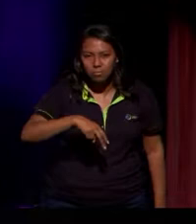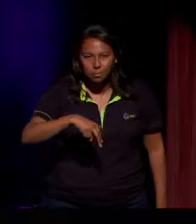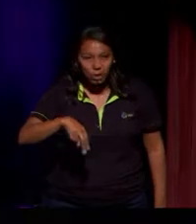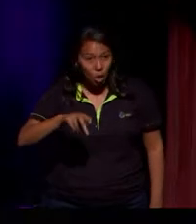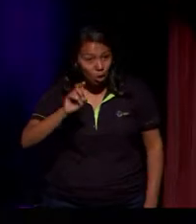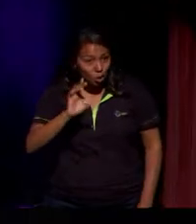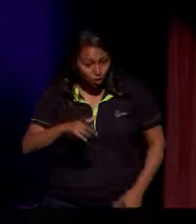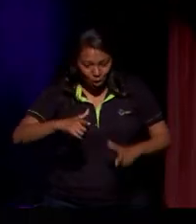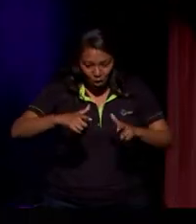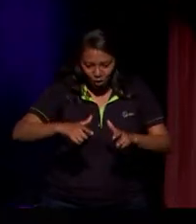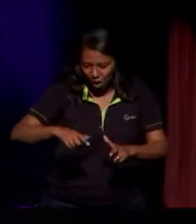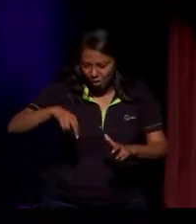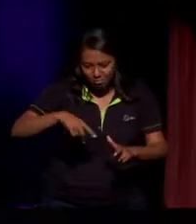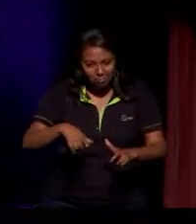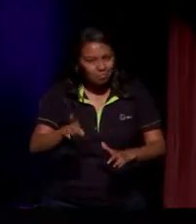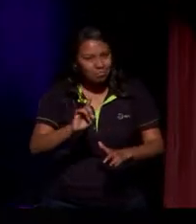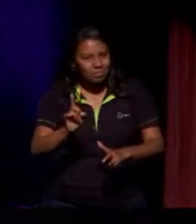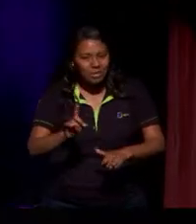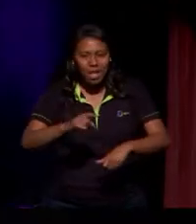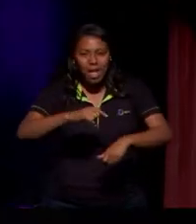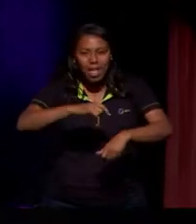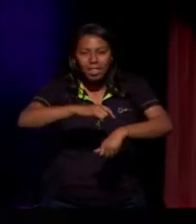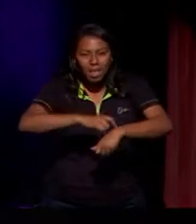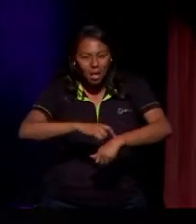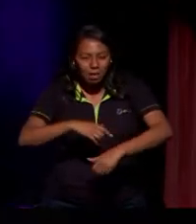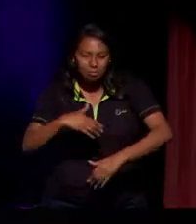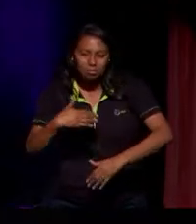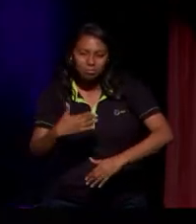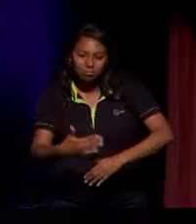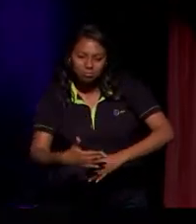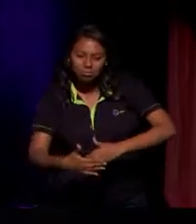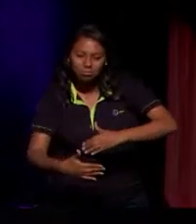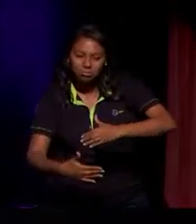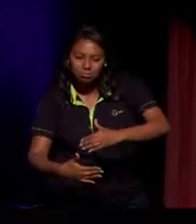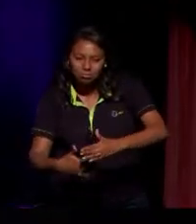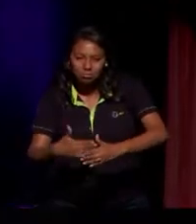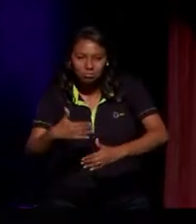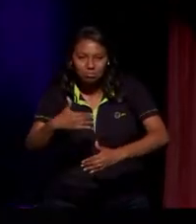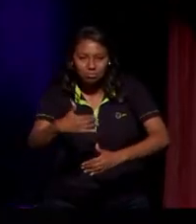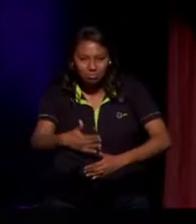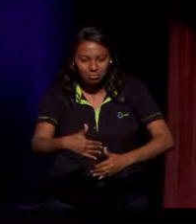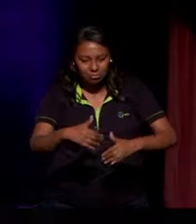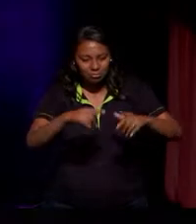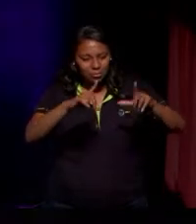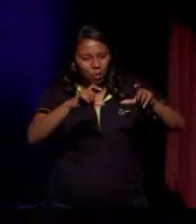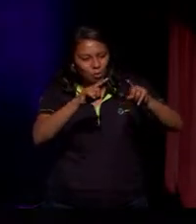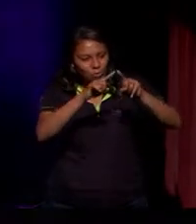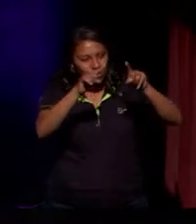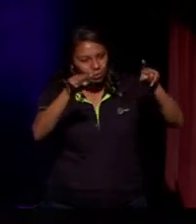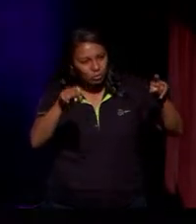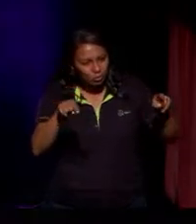These women are walking out of the frame, as if the current reality not enough,